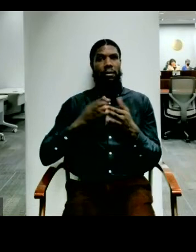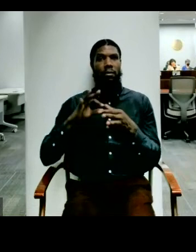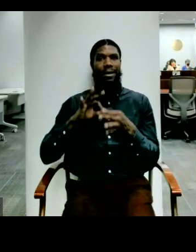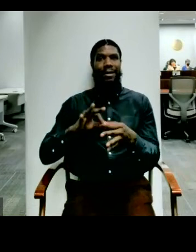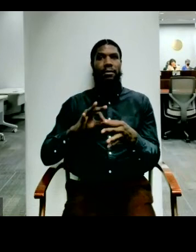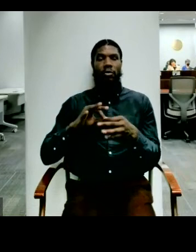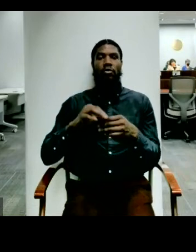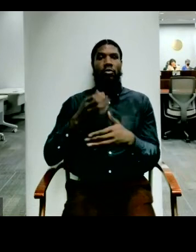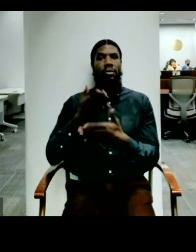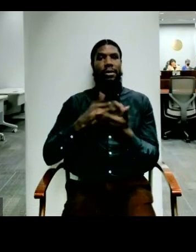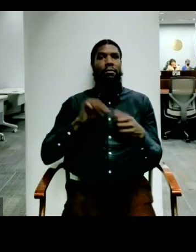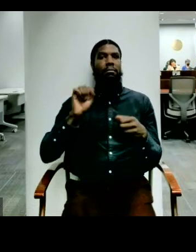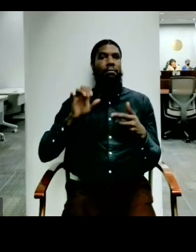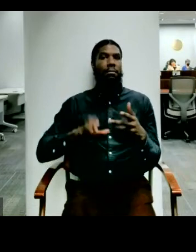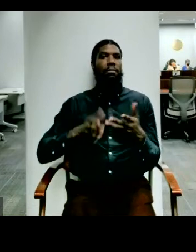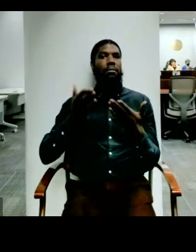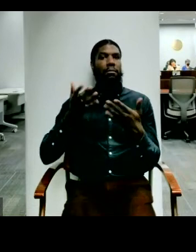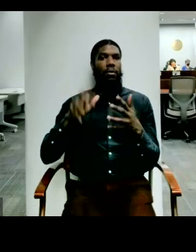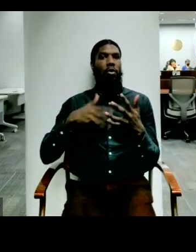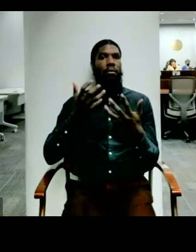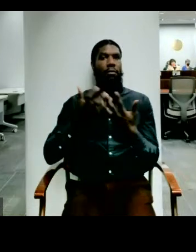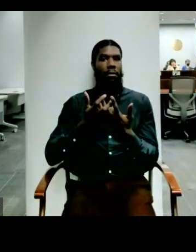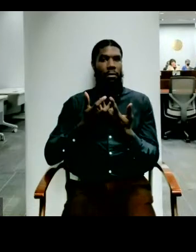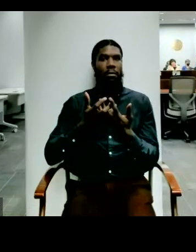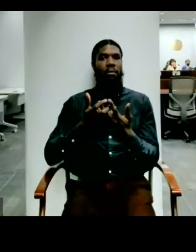I think that has become a much bigger issue recently,